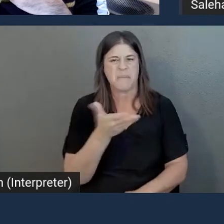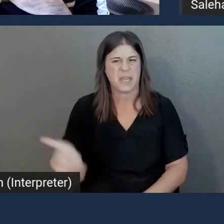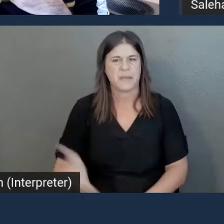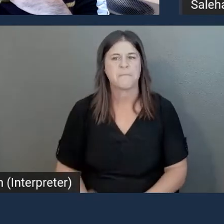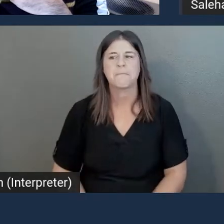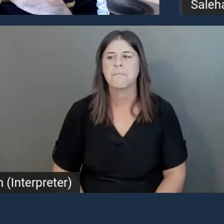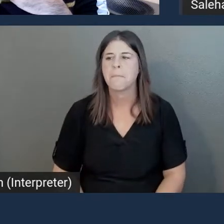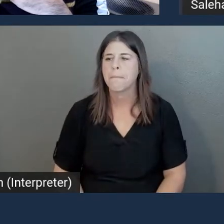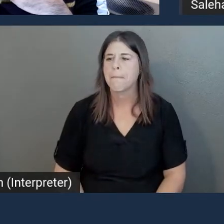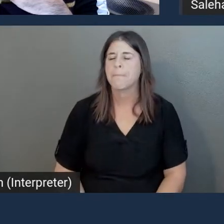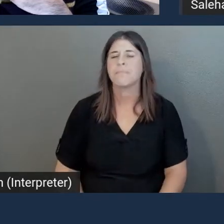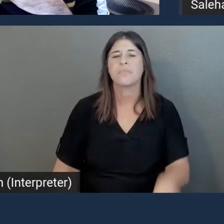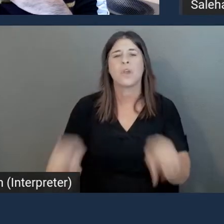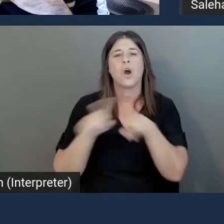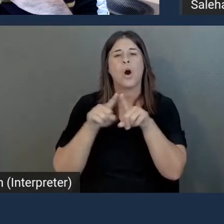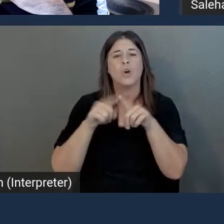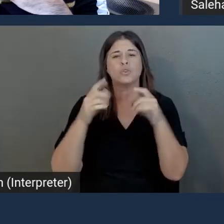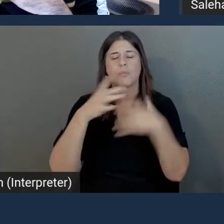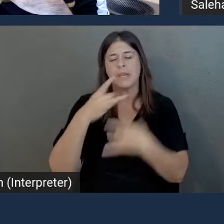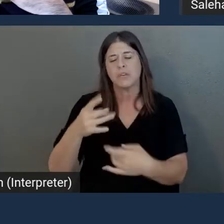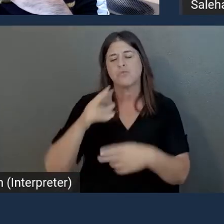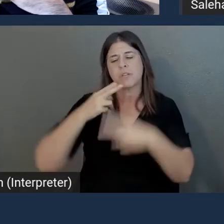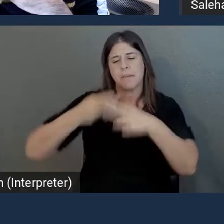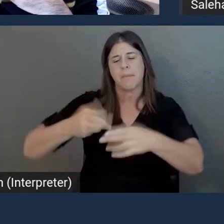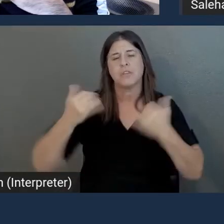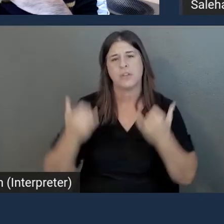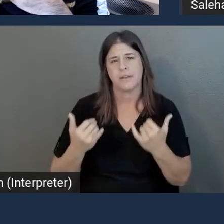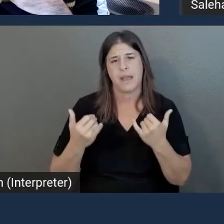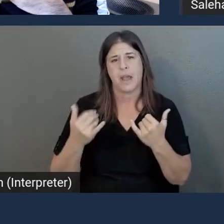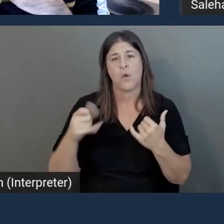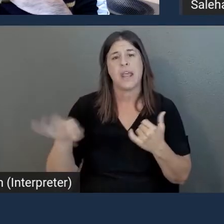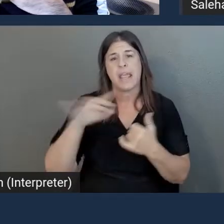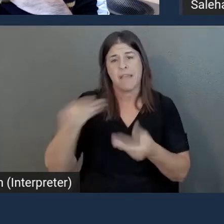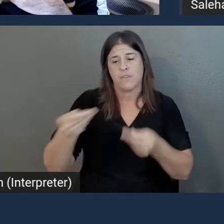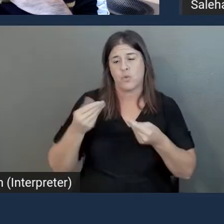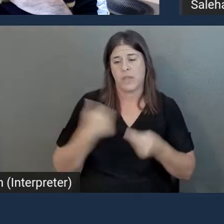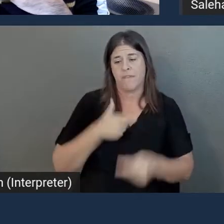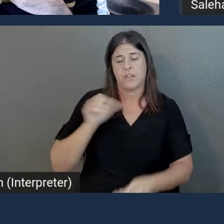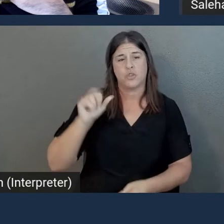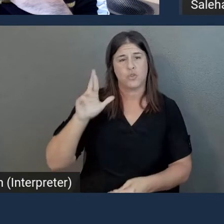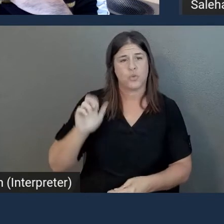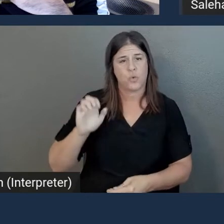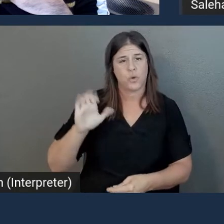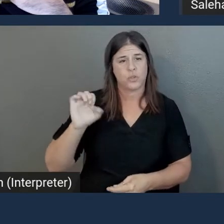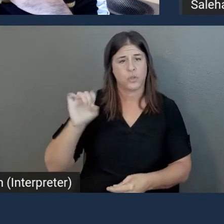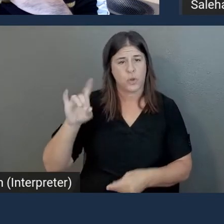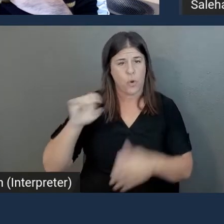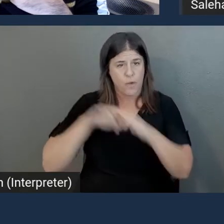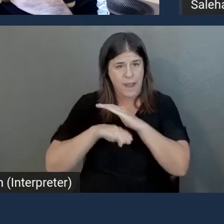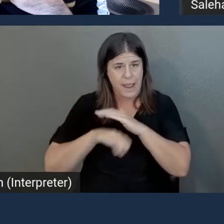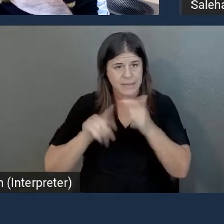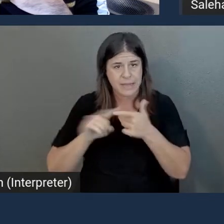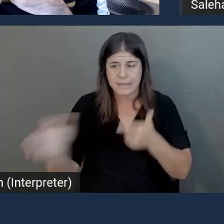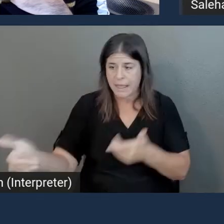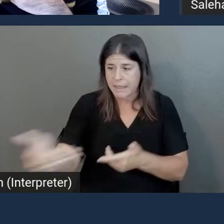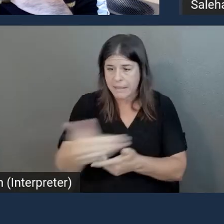to also call out at this point that, if you don't give a source code access and the Collector is scanning your source code,